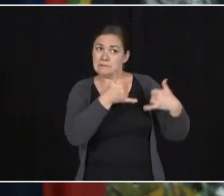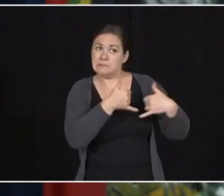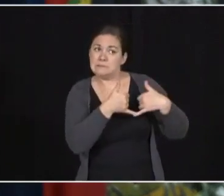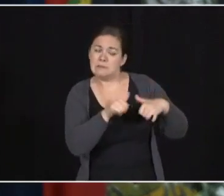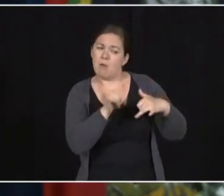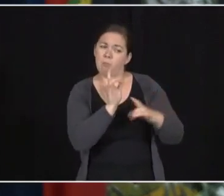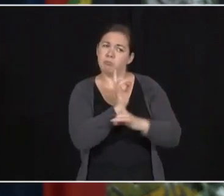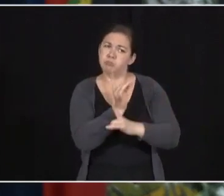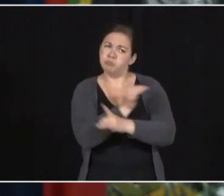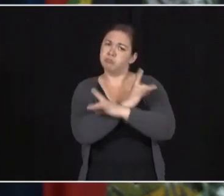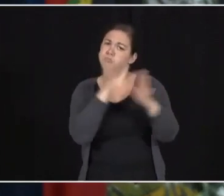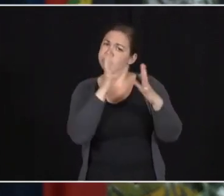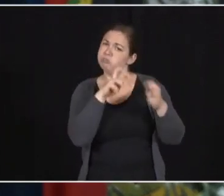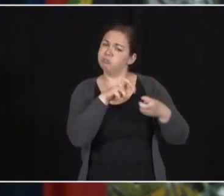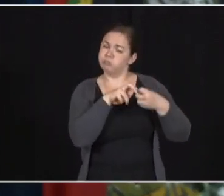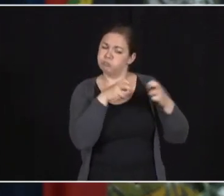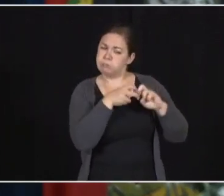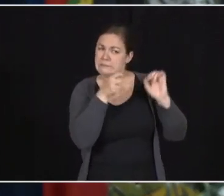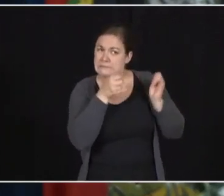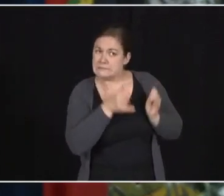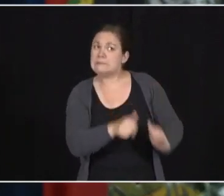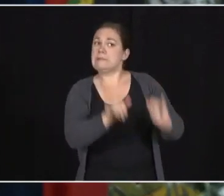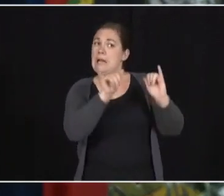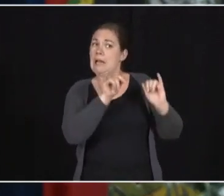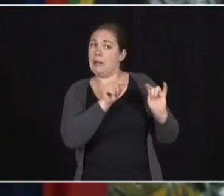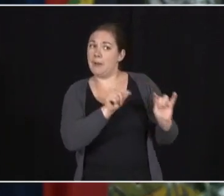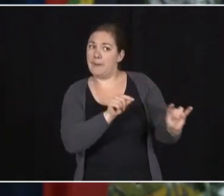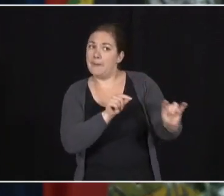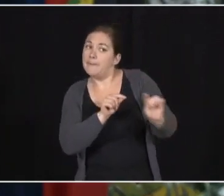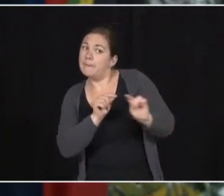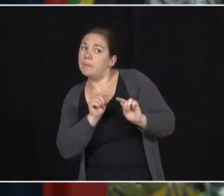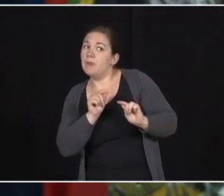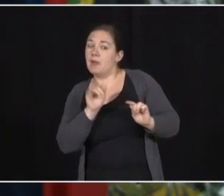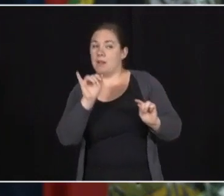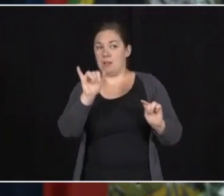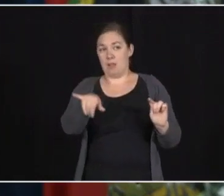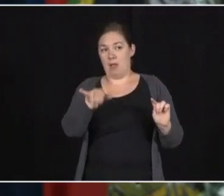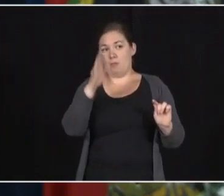allowed the formality of the hospitals to go in there